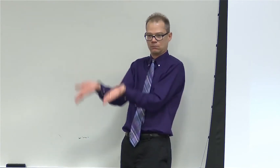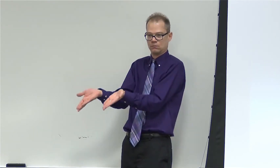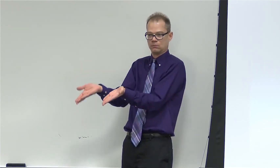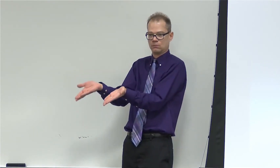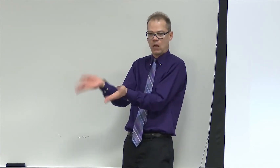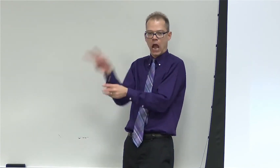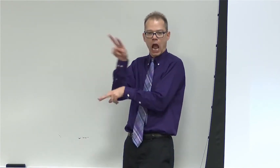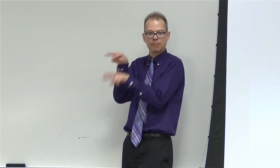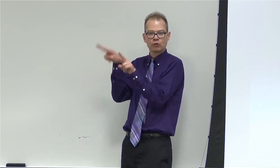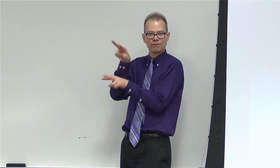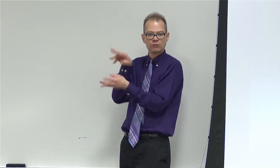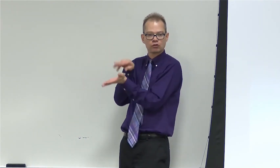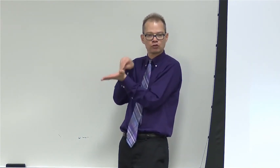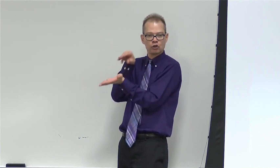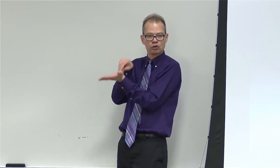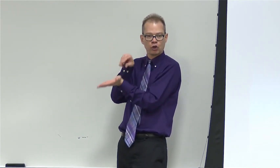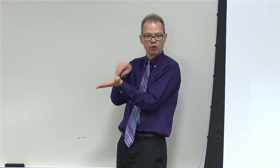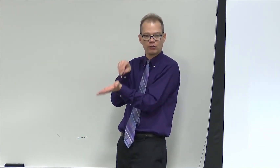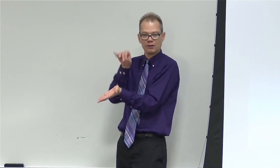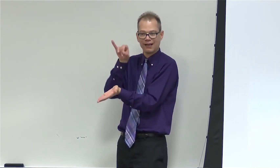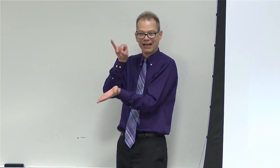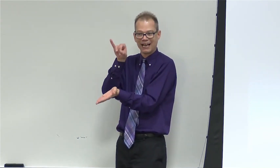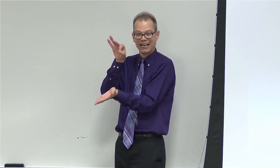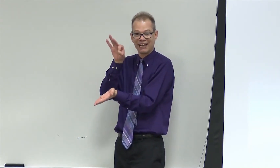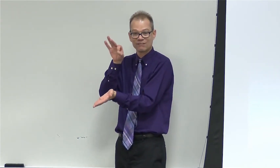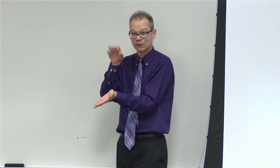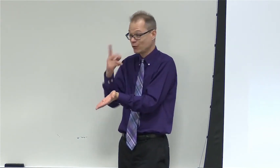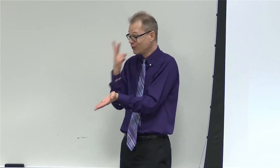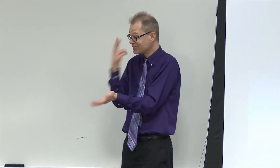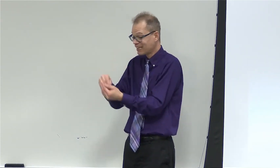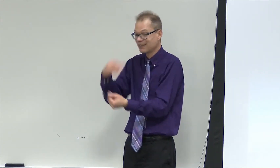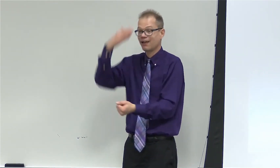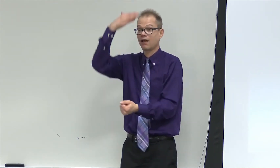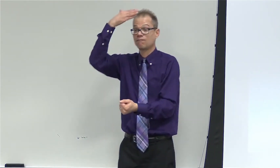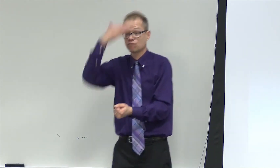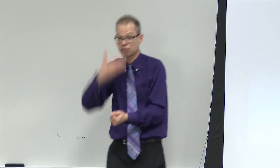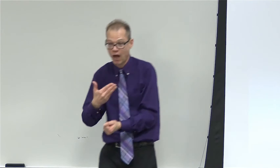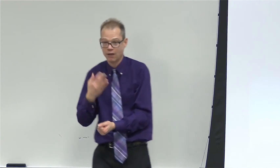or ob...observant learning. When you see it in front of you,